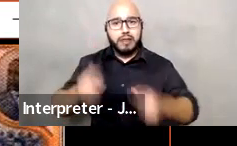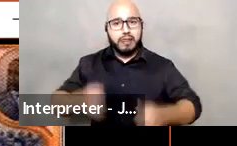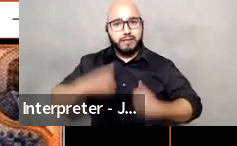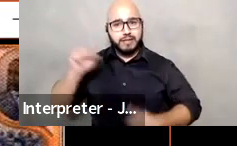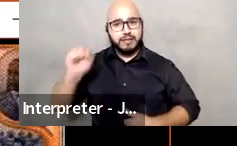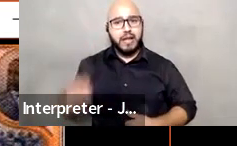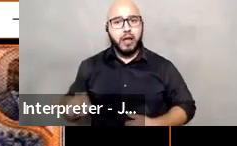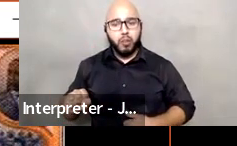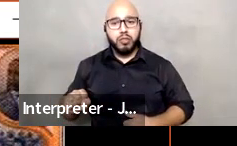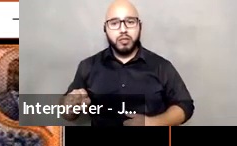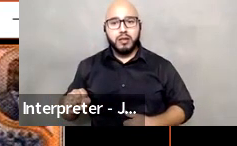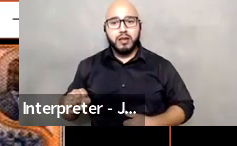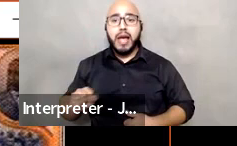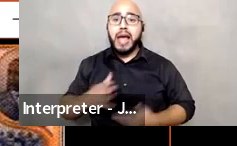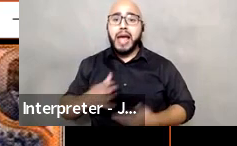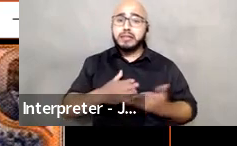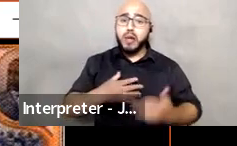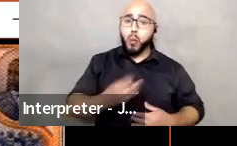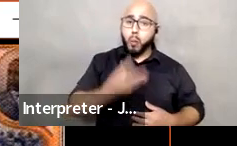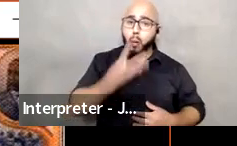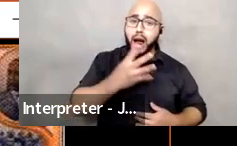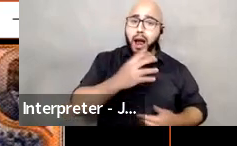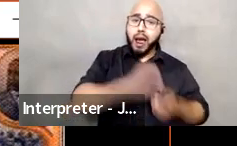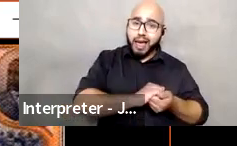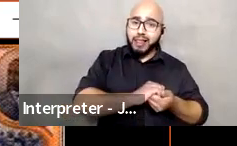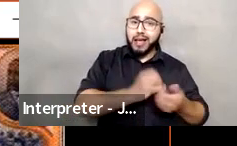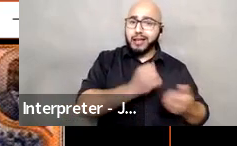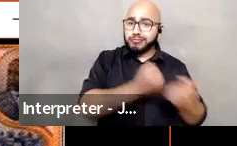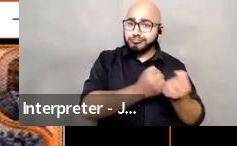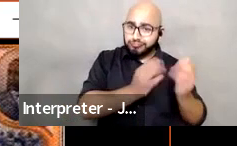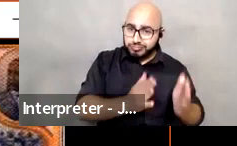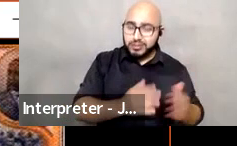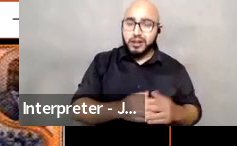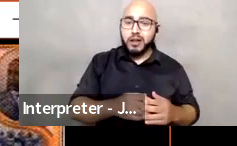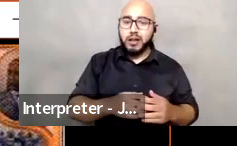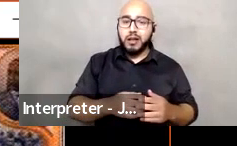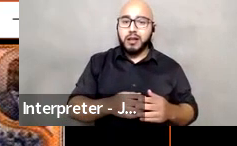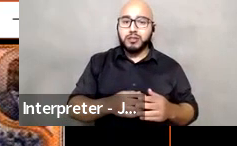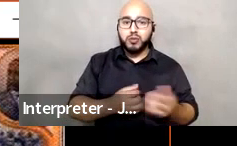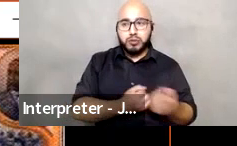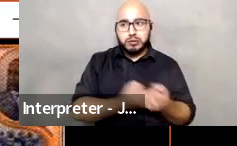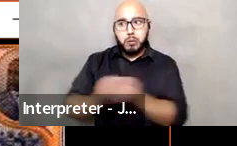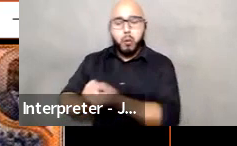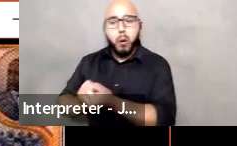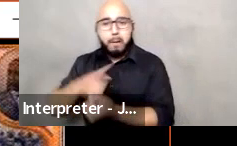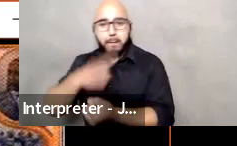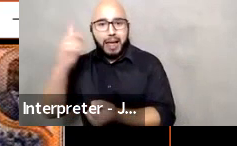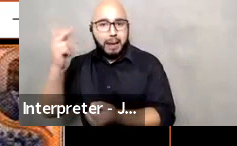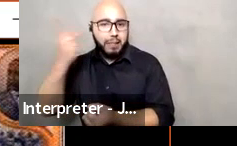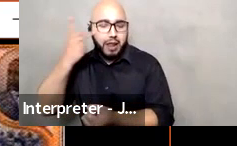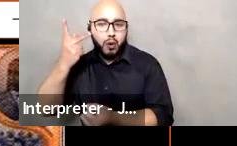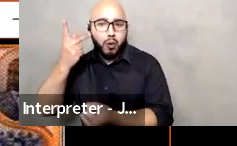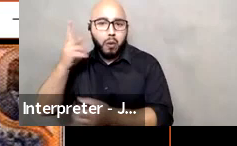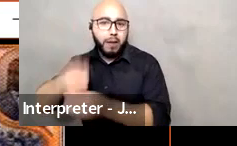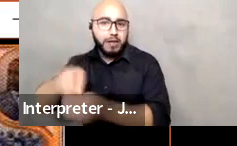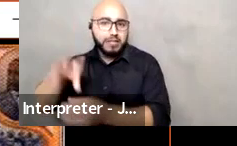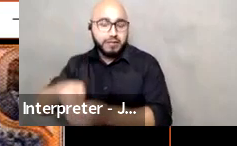and some white allies for black political participation. Huge numbers of. African-Americans went and.